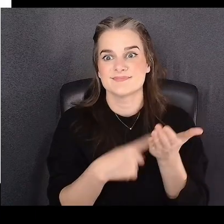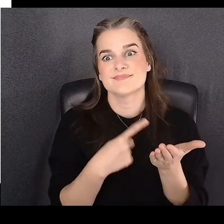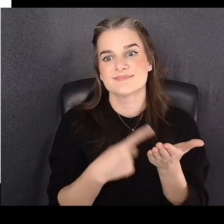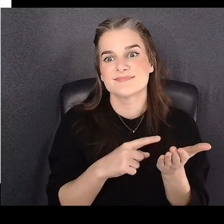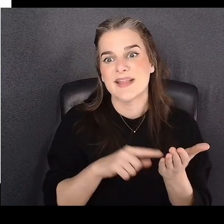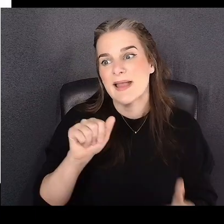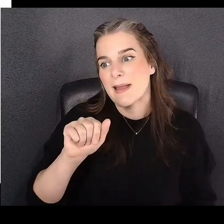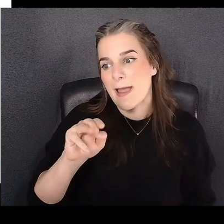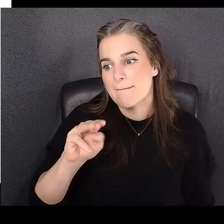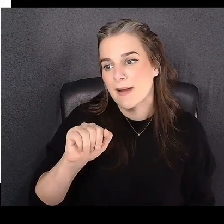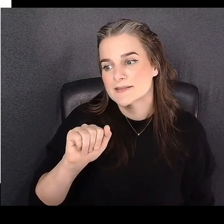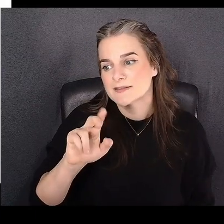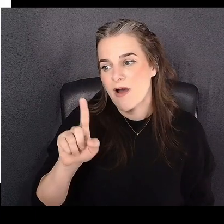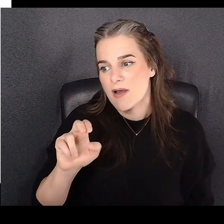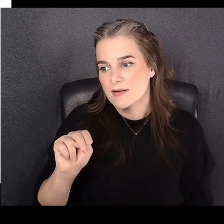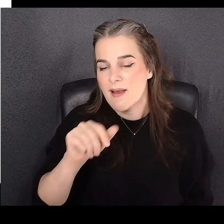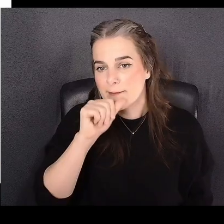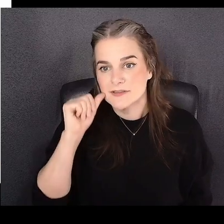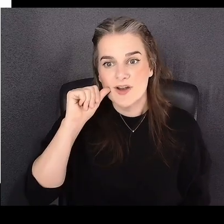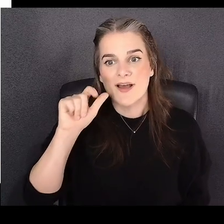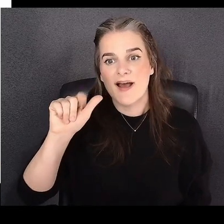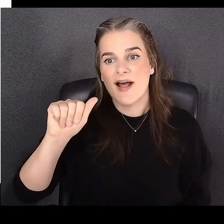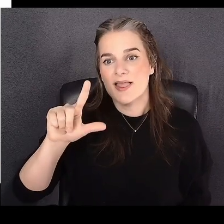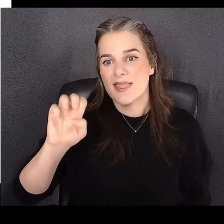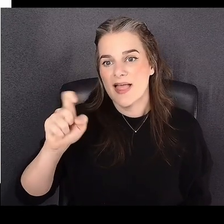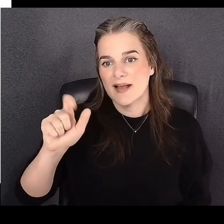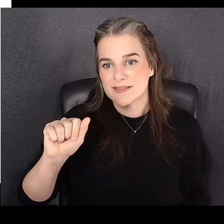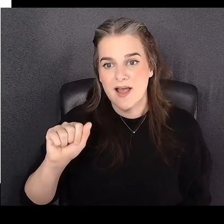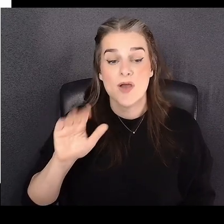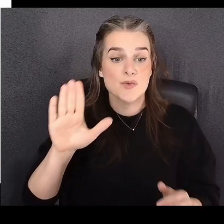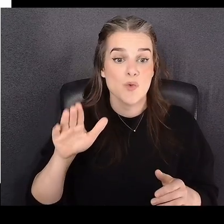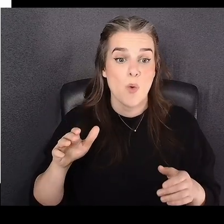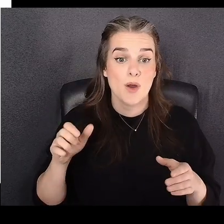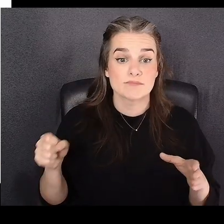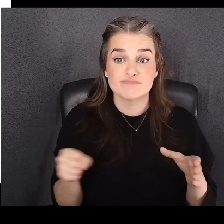It can be your power mobility device, your AAC device.